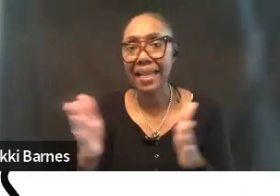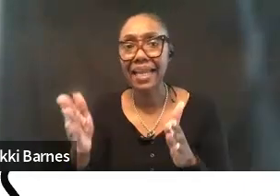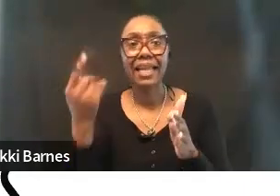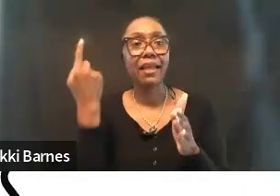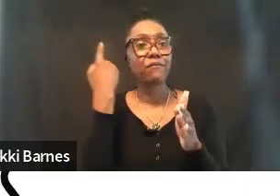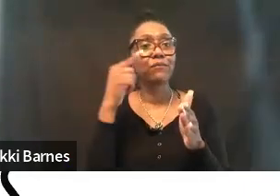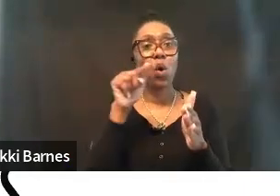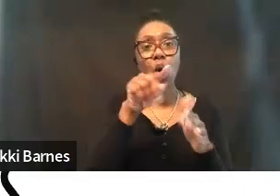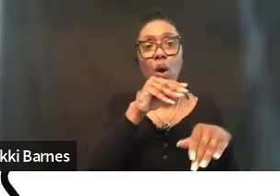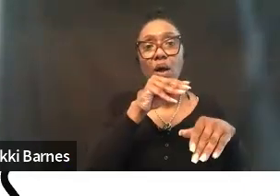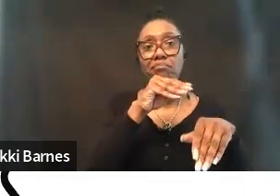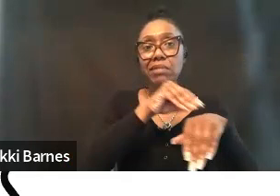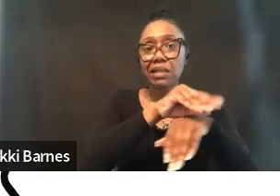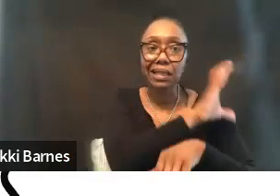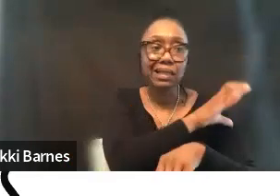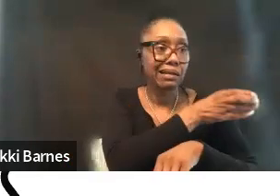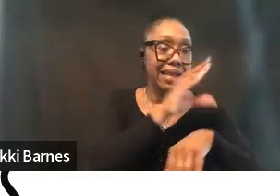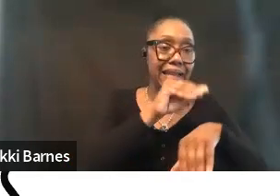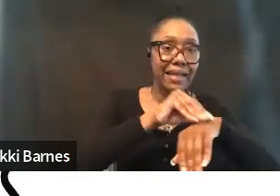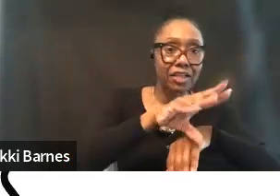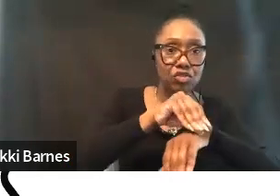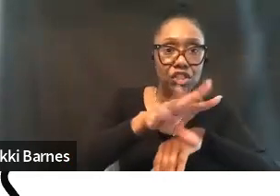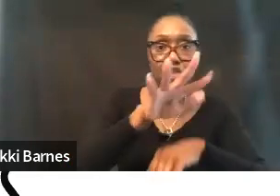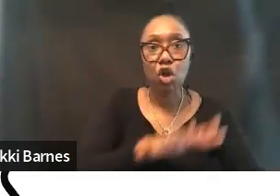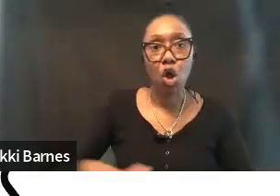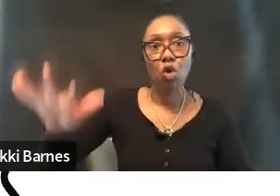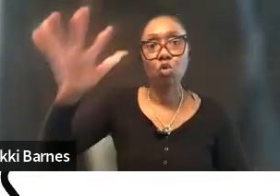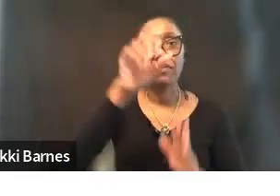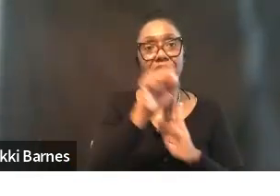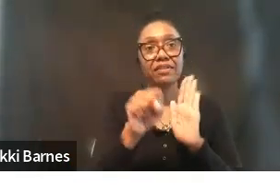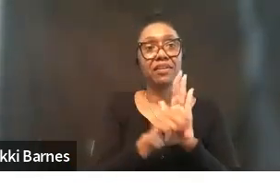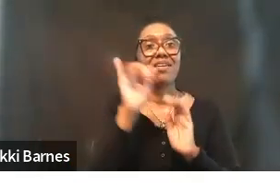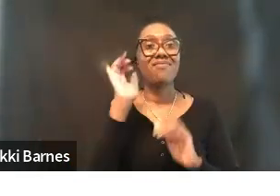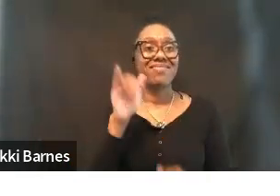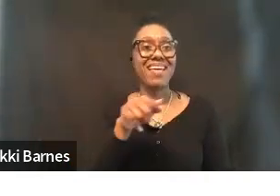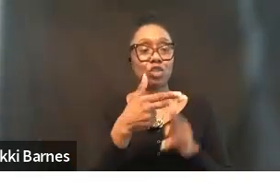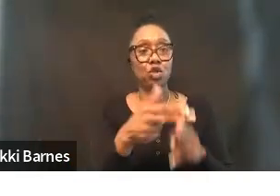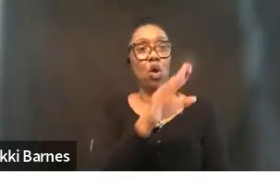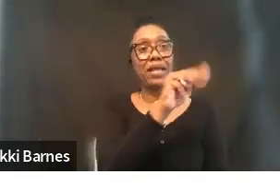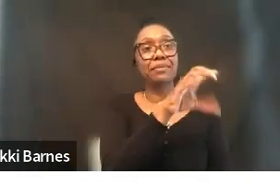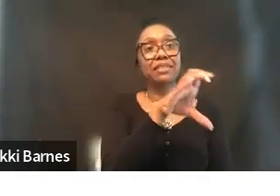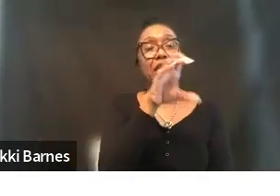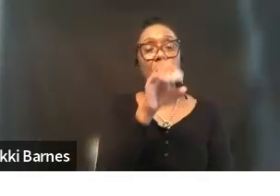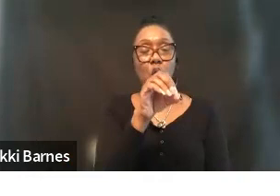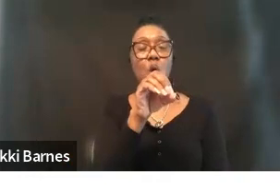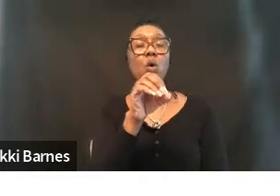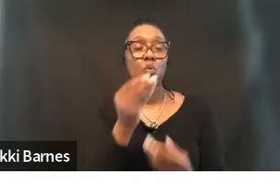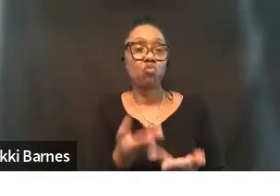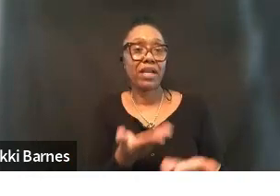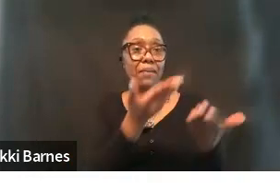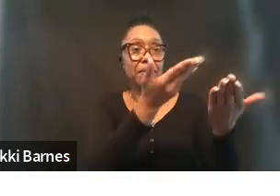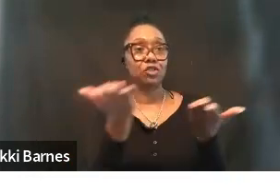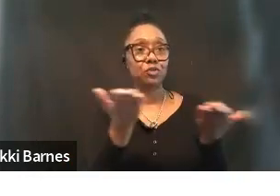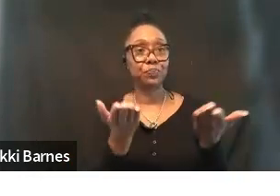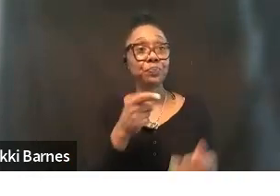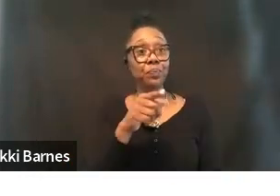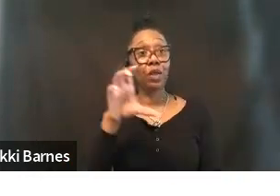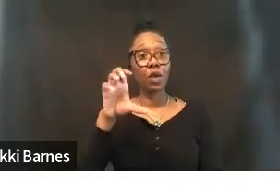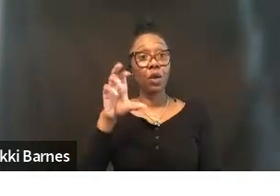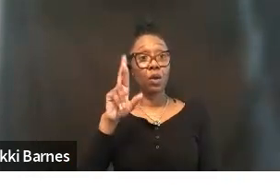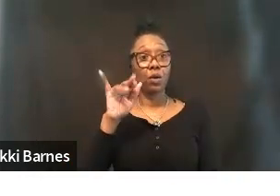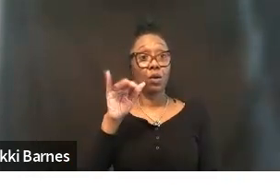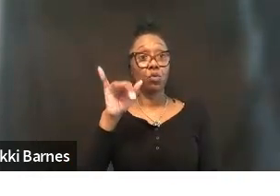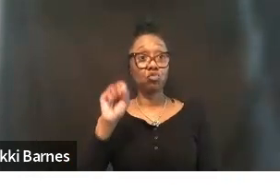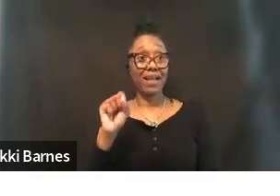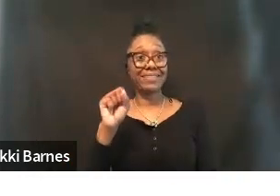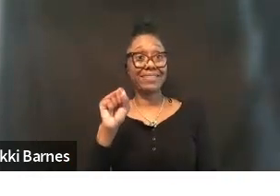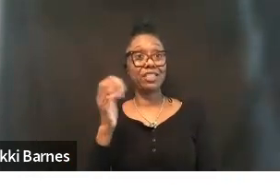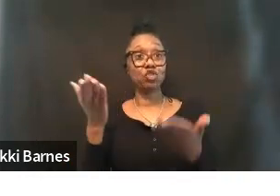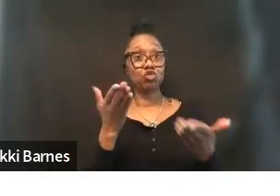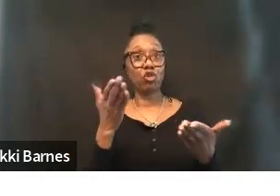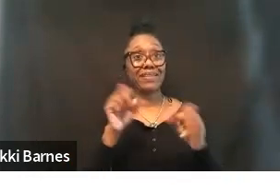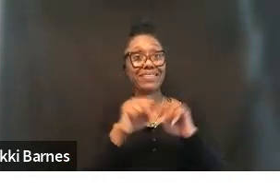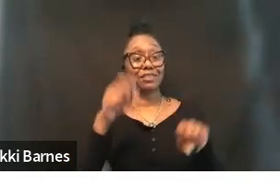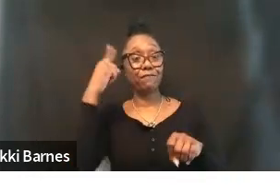So those were the MCO engagement related serve, recommendations. The crisis system for adults was just rolled out as we started this discussion.